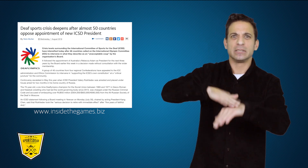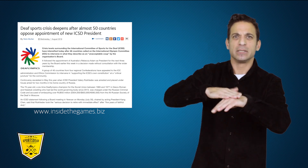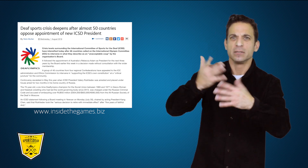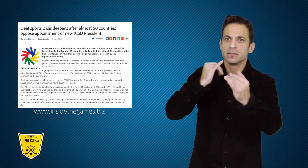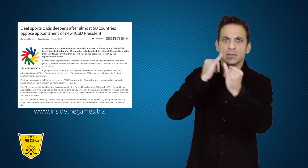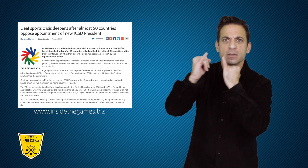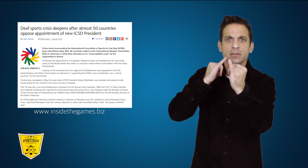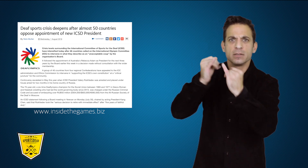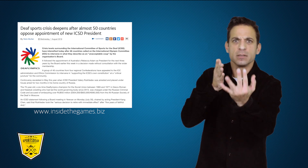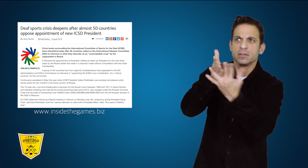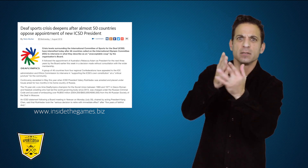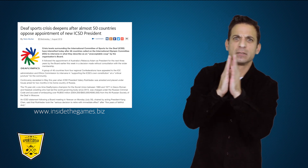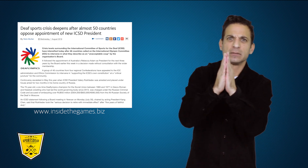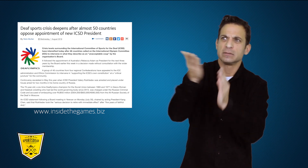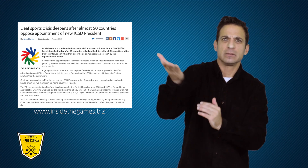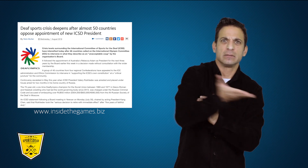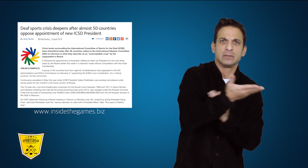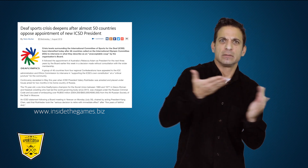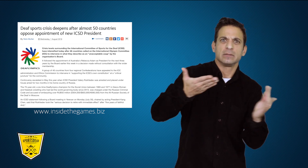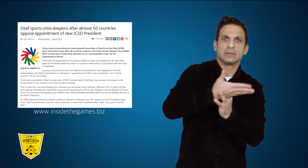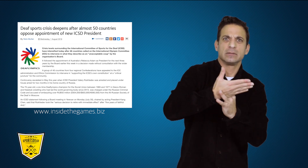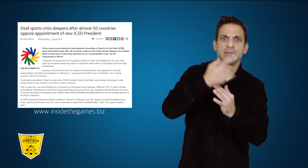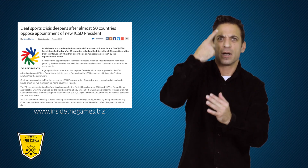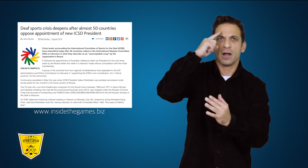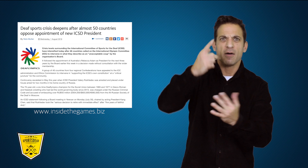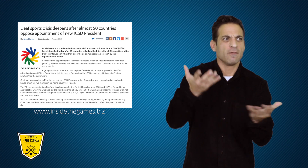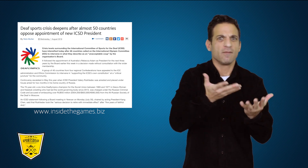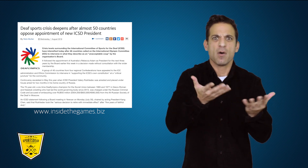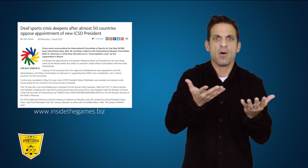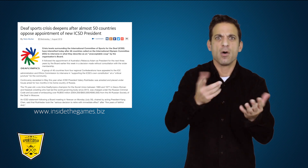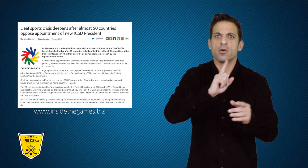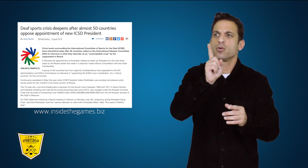which they described as an "unacceptable coup"